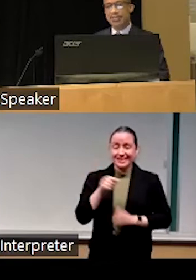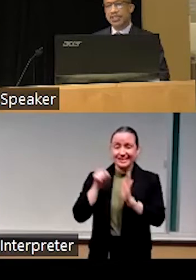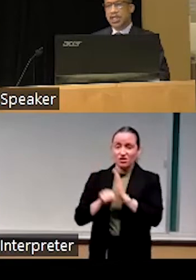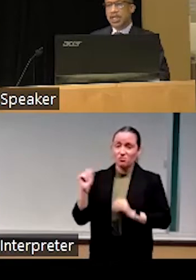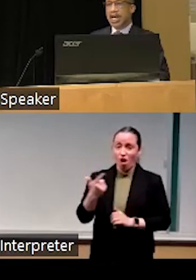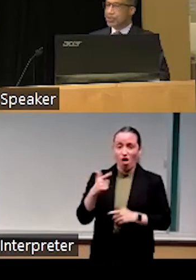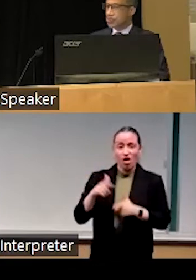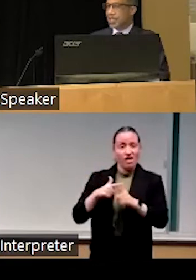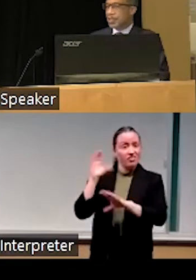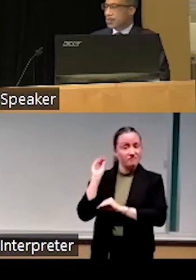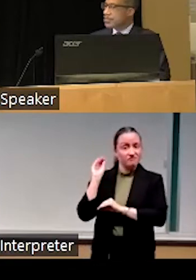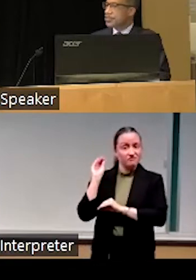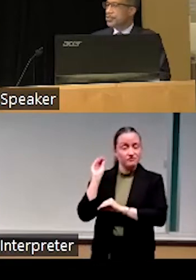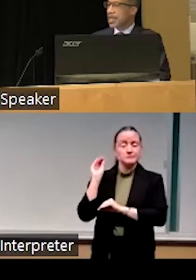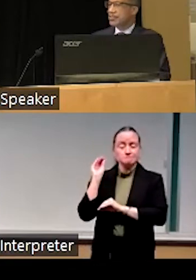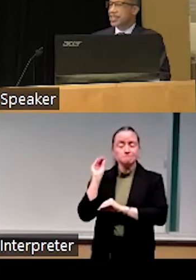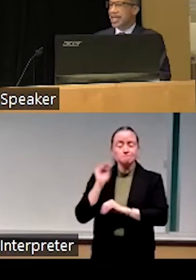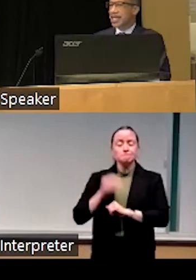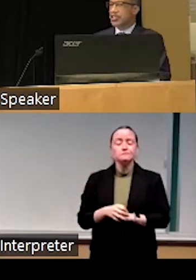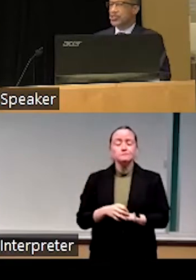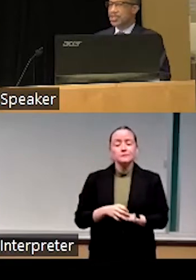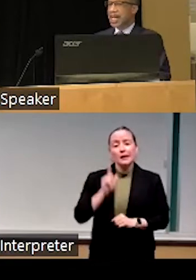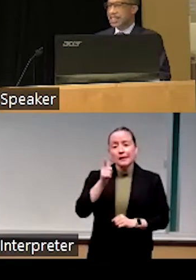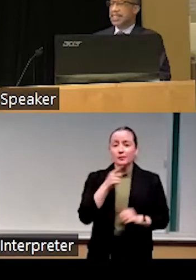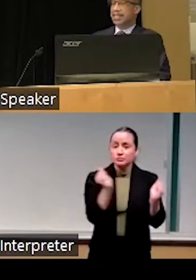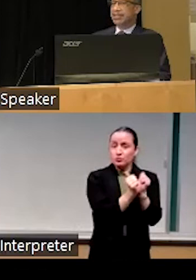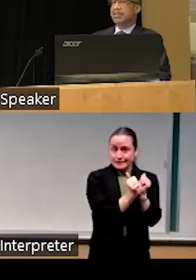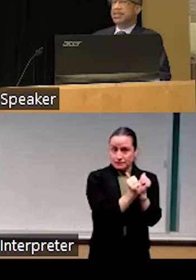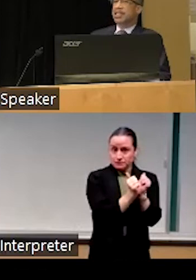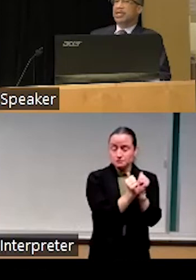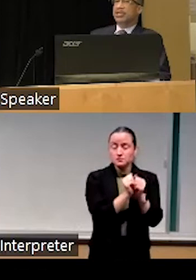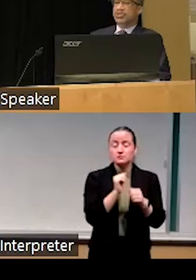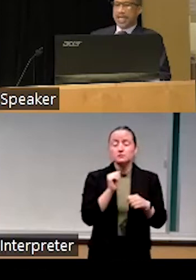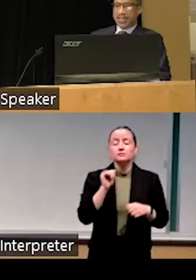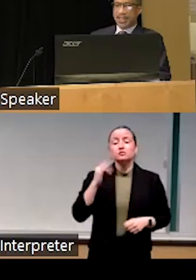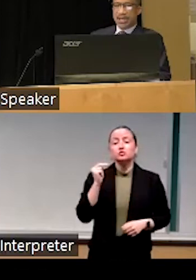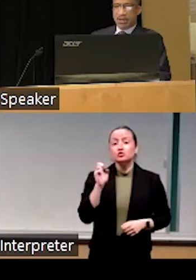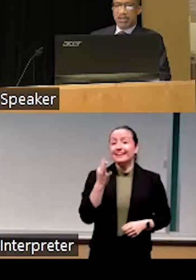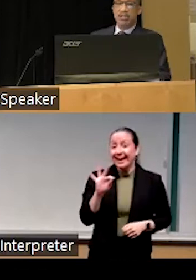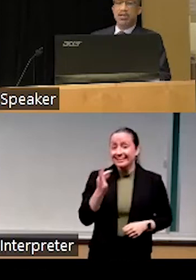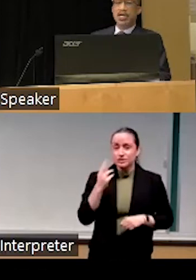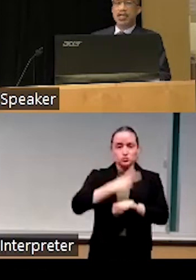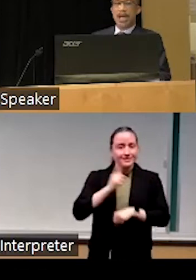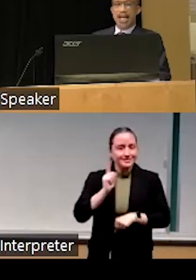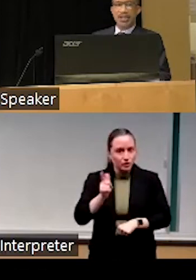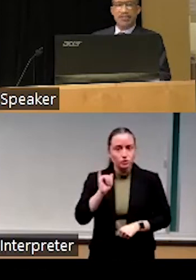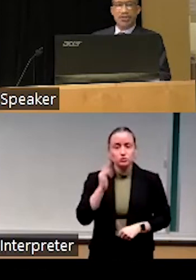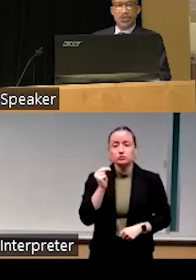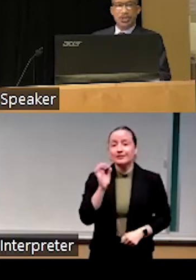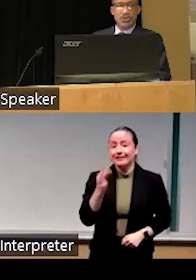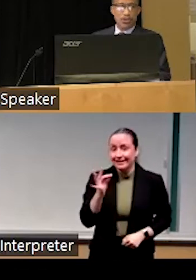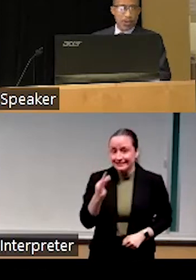left now he was arrested soon after that and on June 19th two days later at the first sort